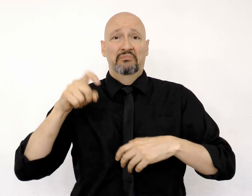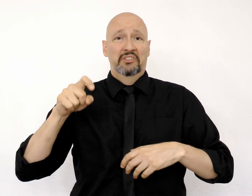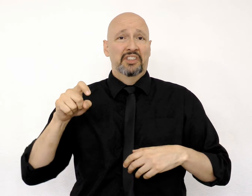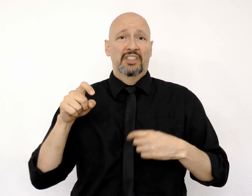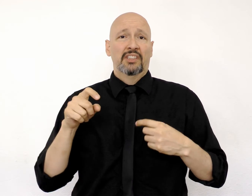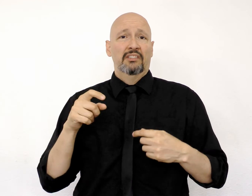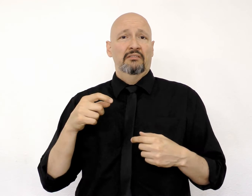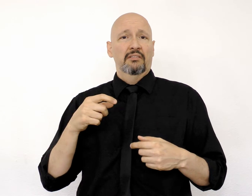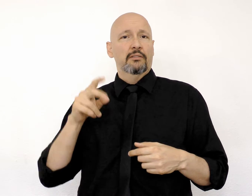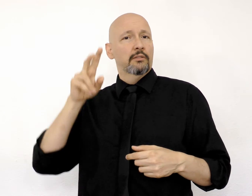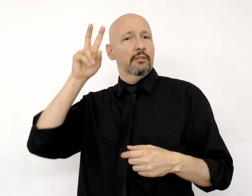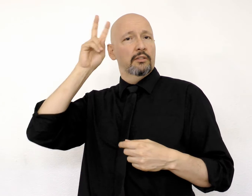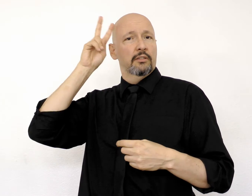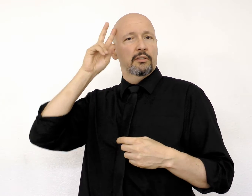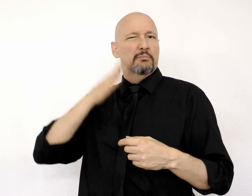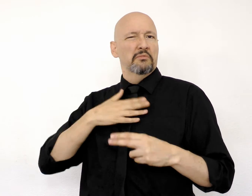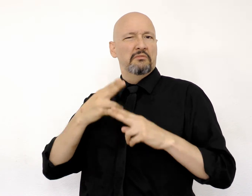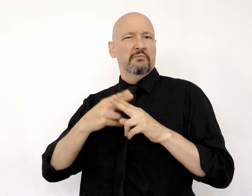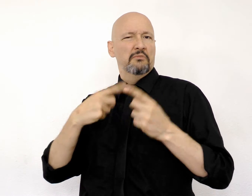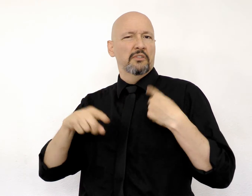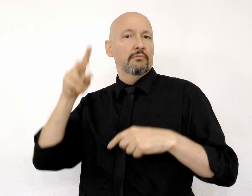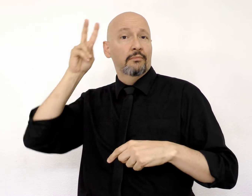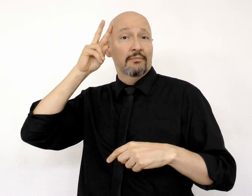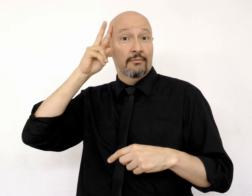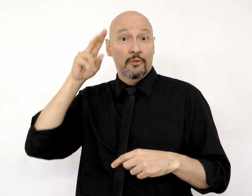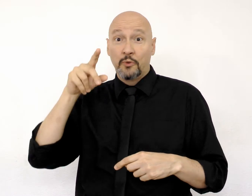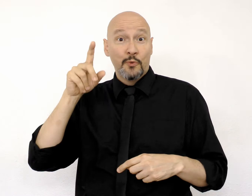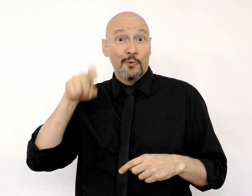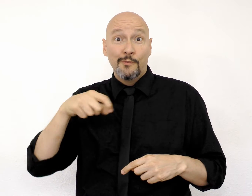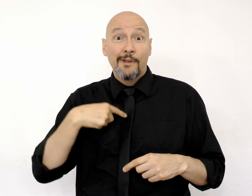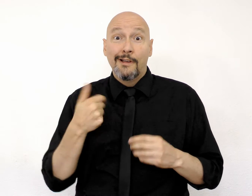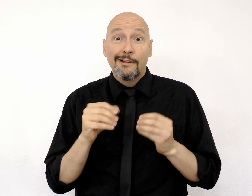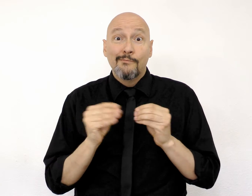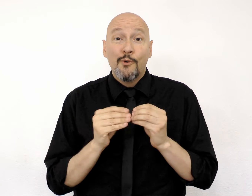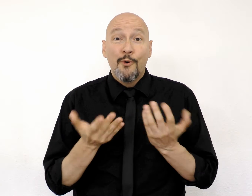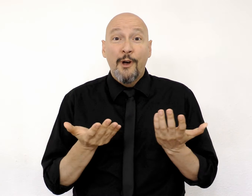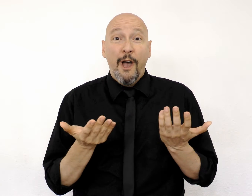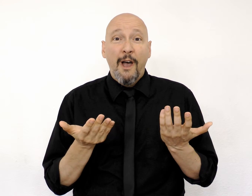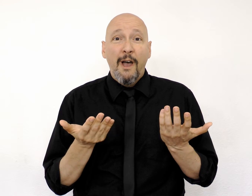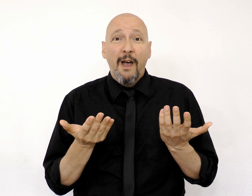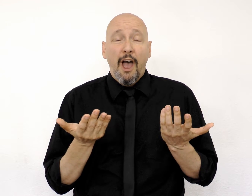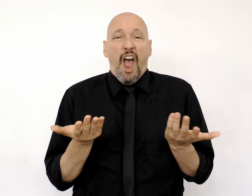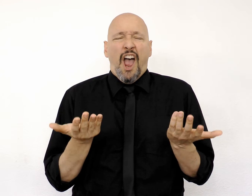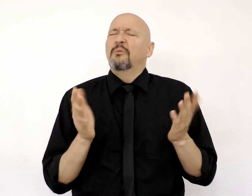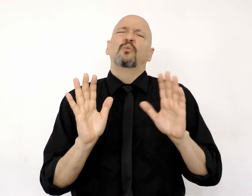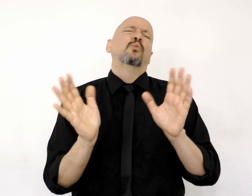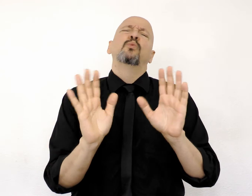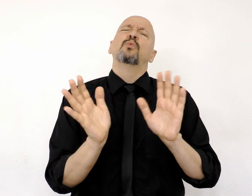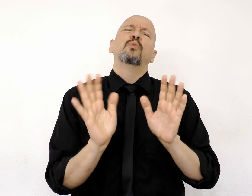Is there no more need for "Vicars" (my name sign). You don't need me any more?!?